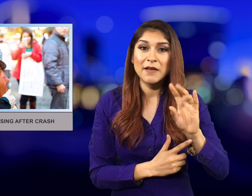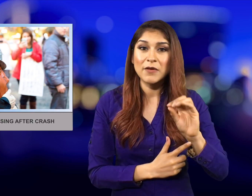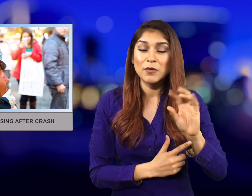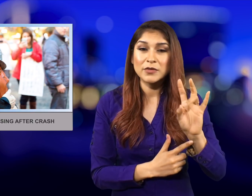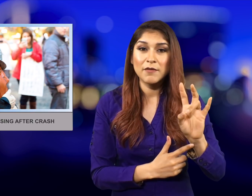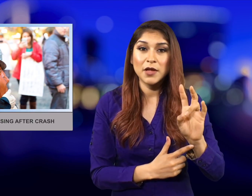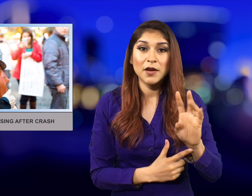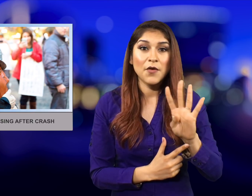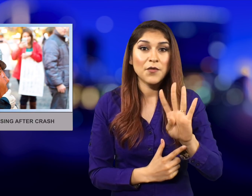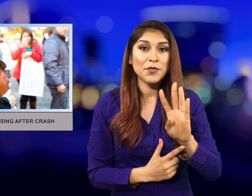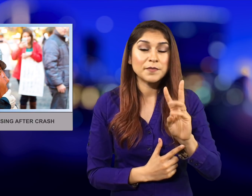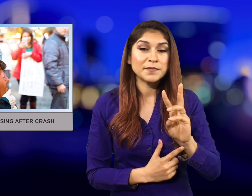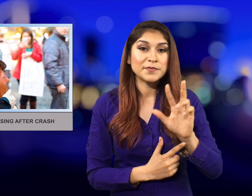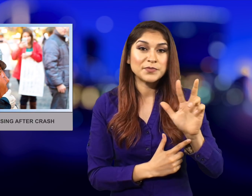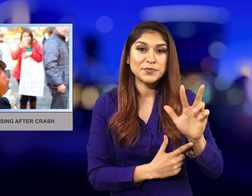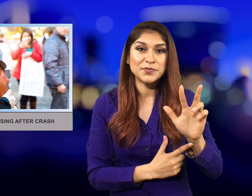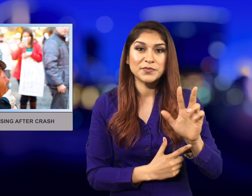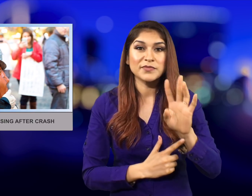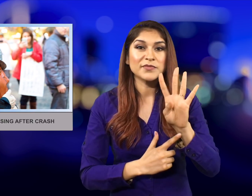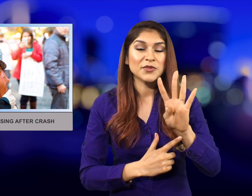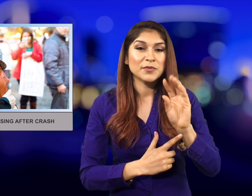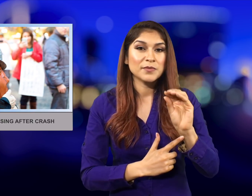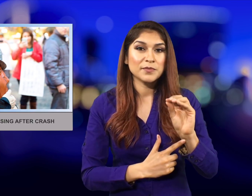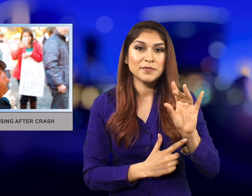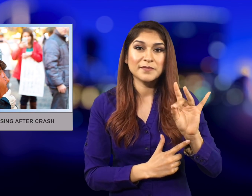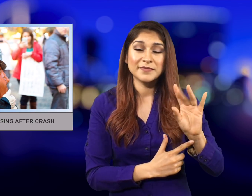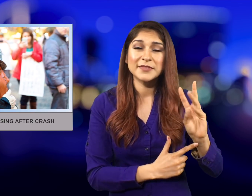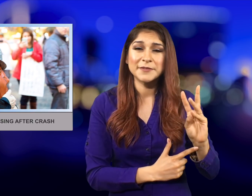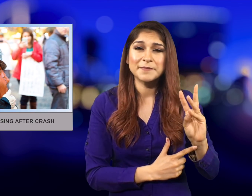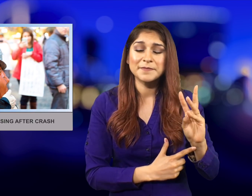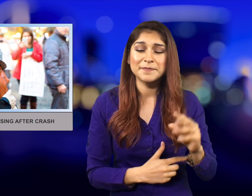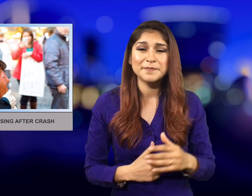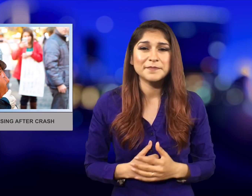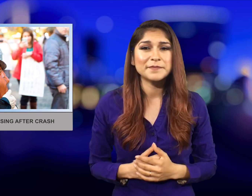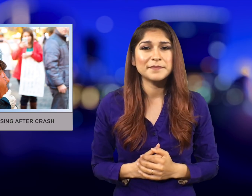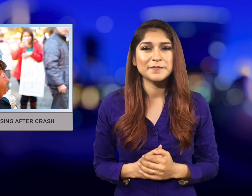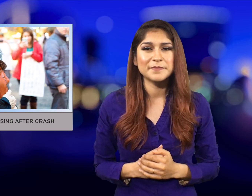at 707-463-4086.